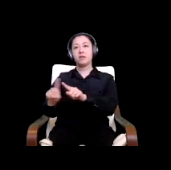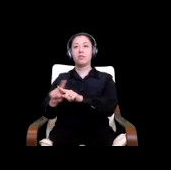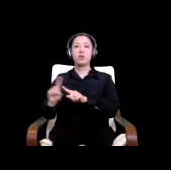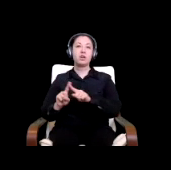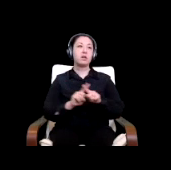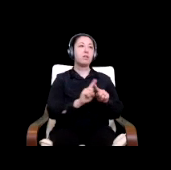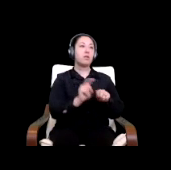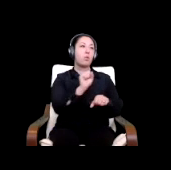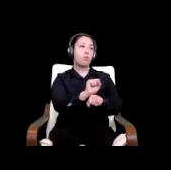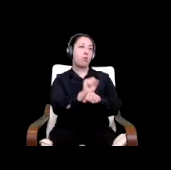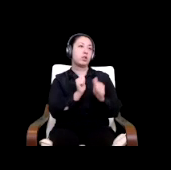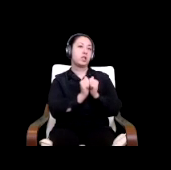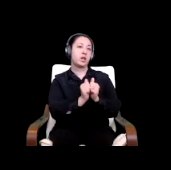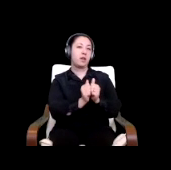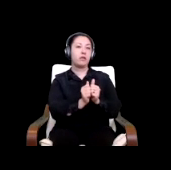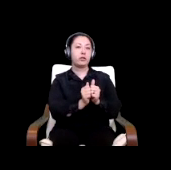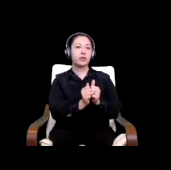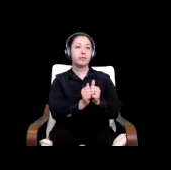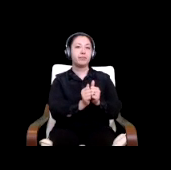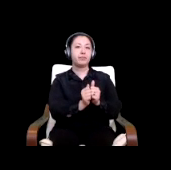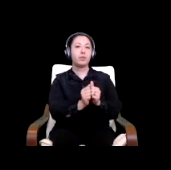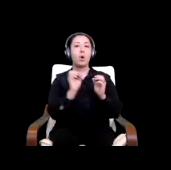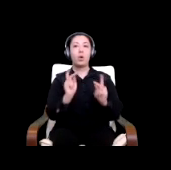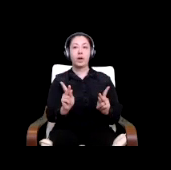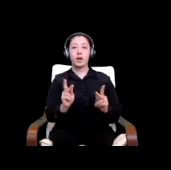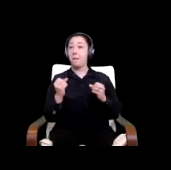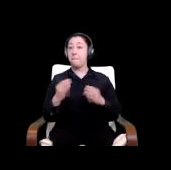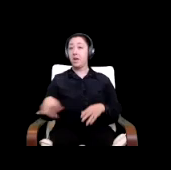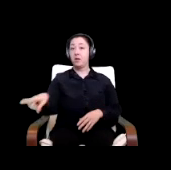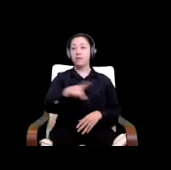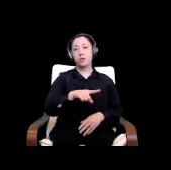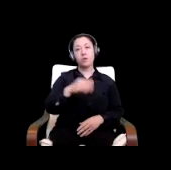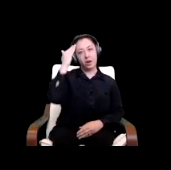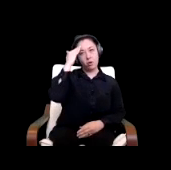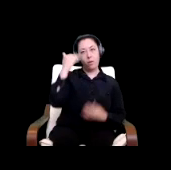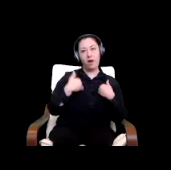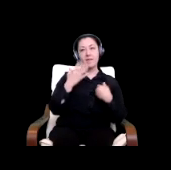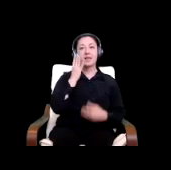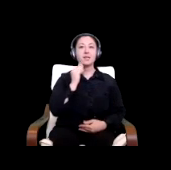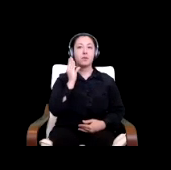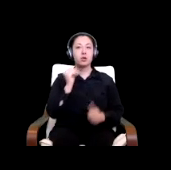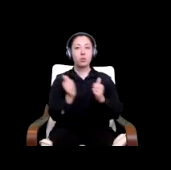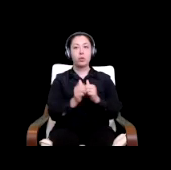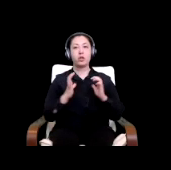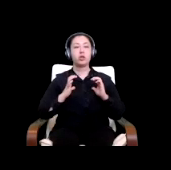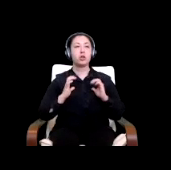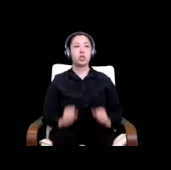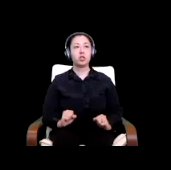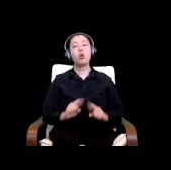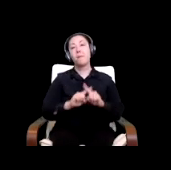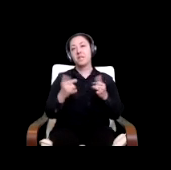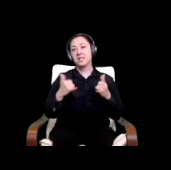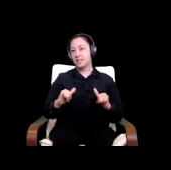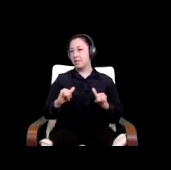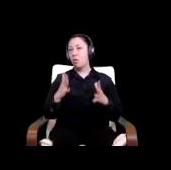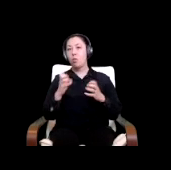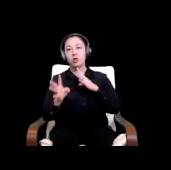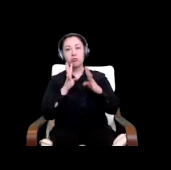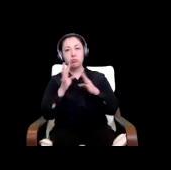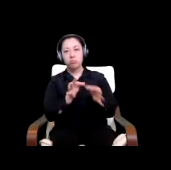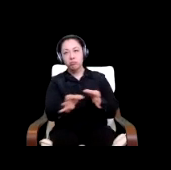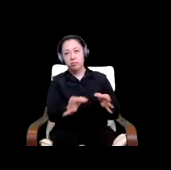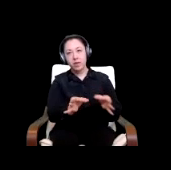I know many of you have experience in CHARGE but I went to start with a brief overview. CHARGE